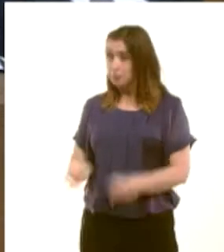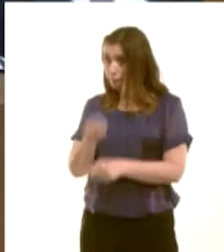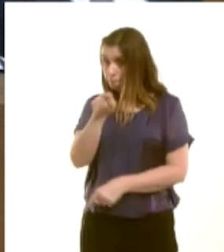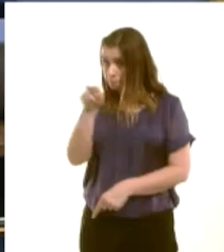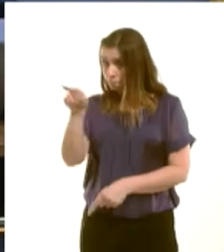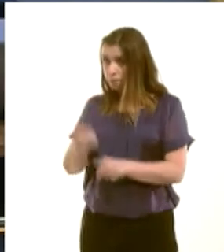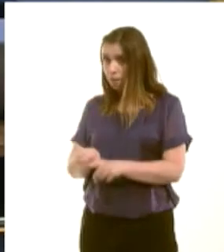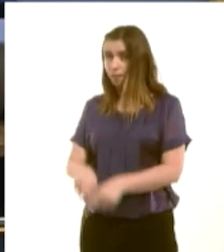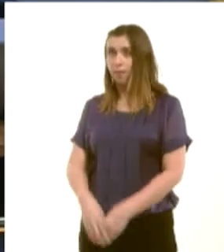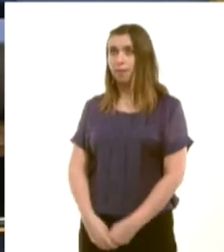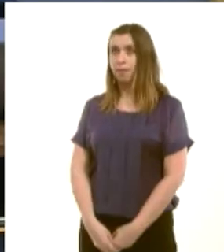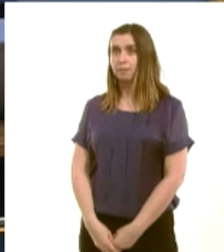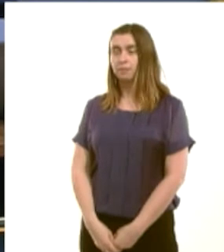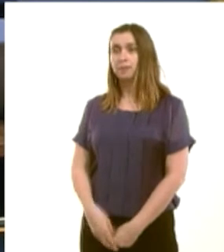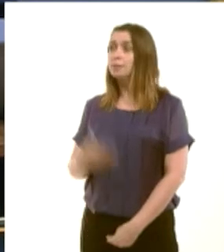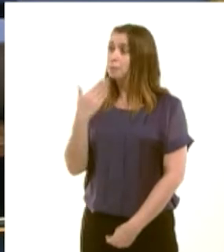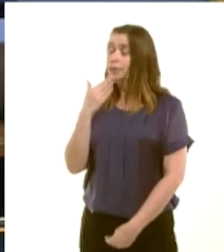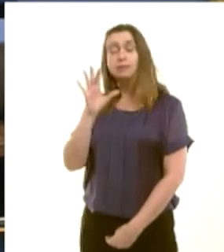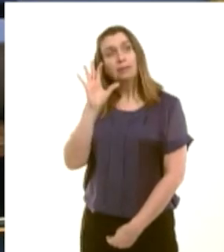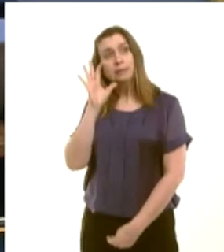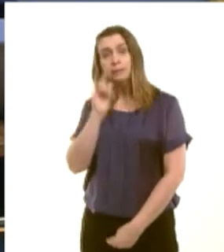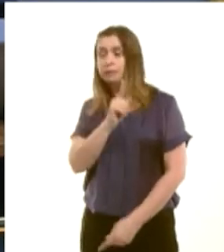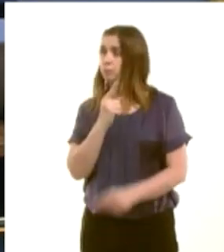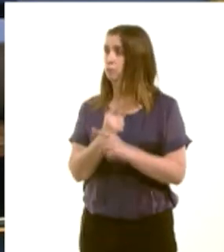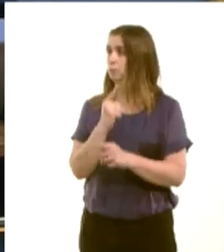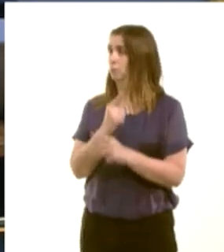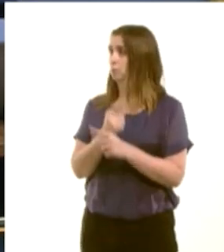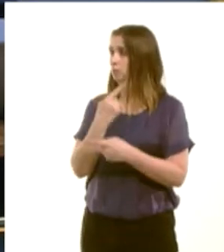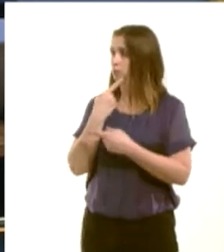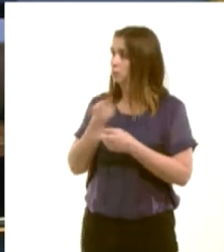I ask that we just listen to what the First Minister is saying and let the questioners